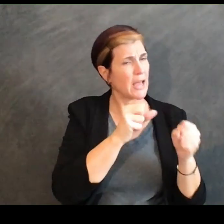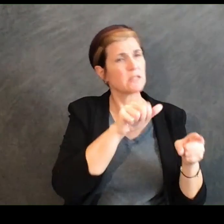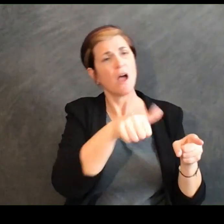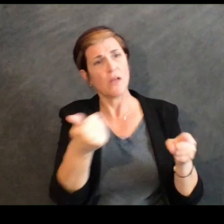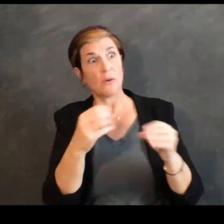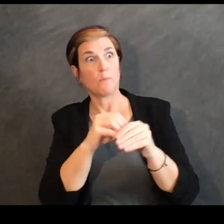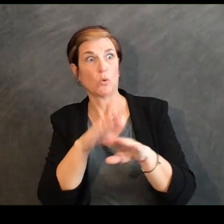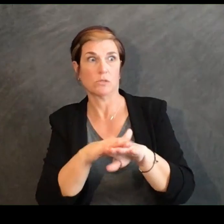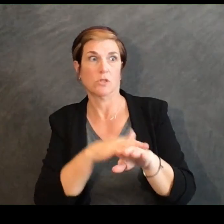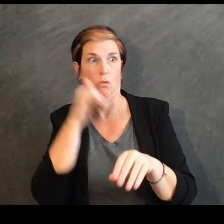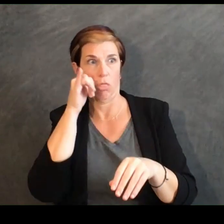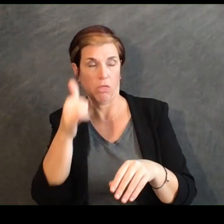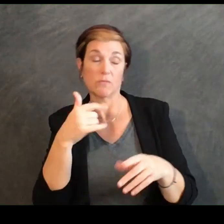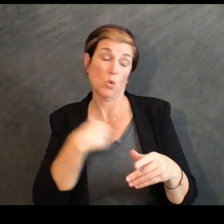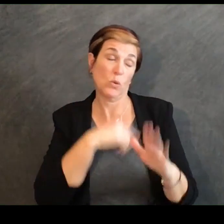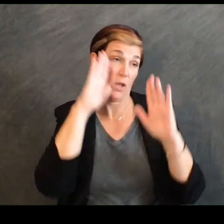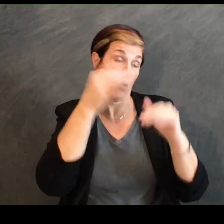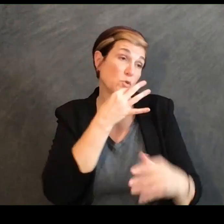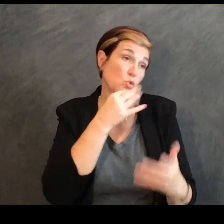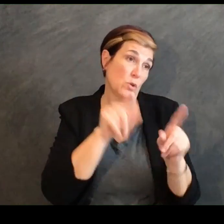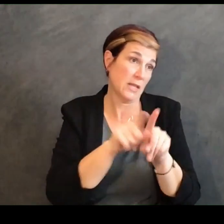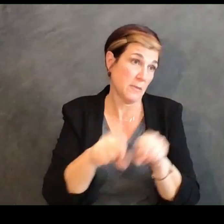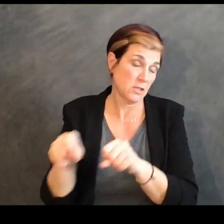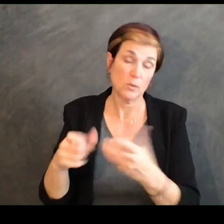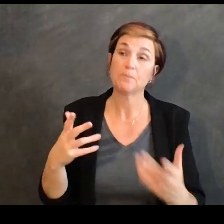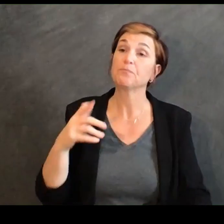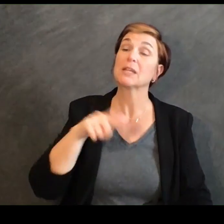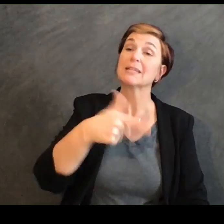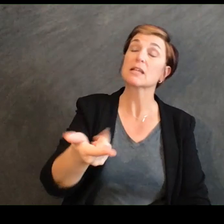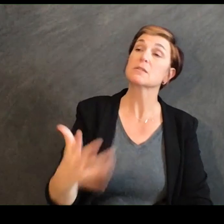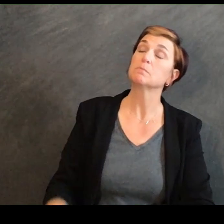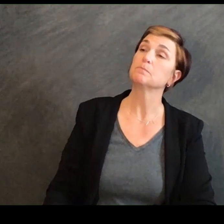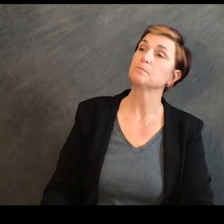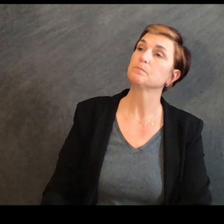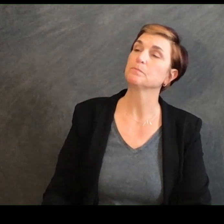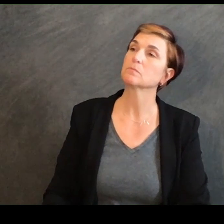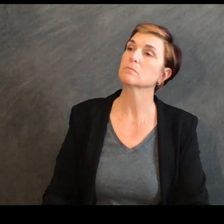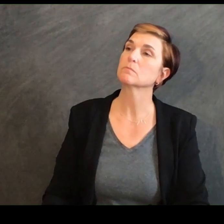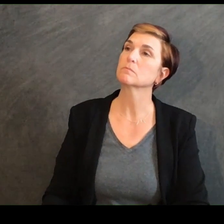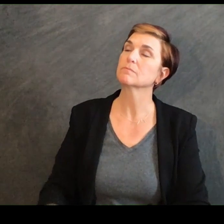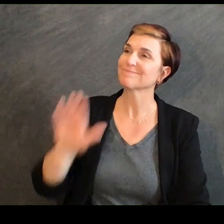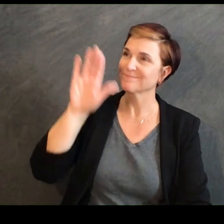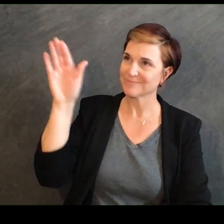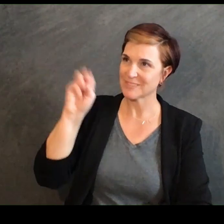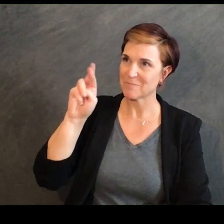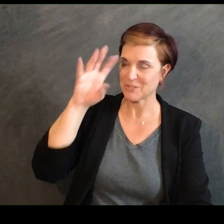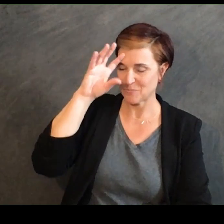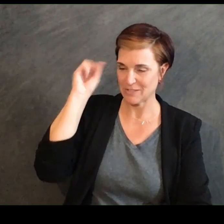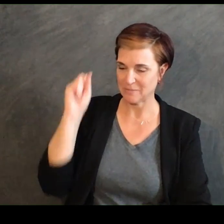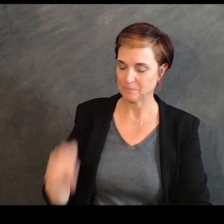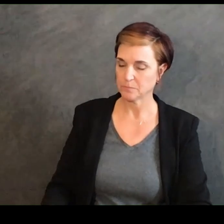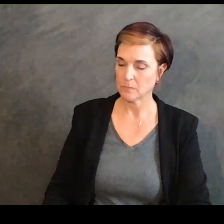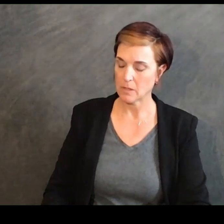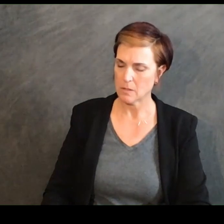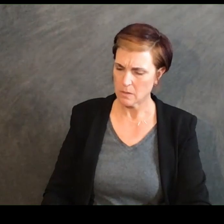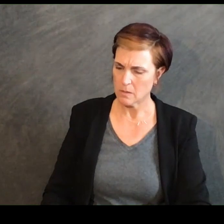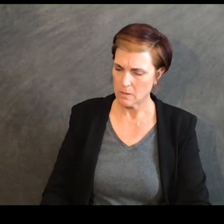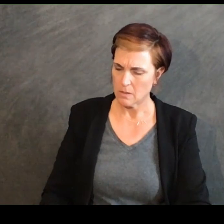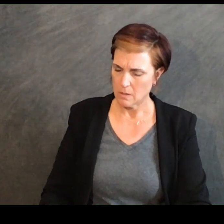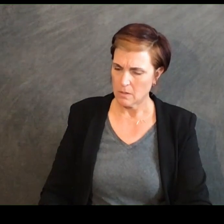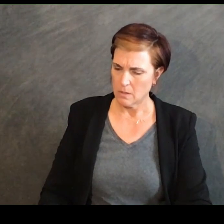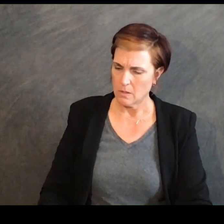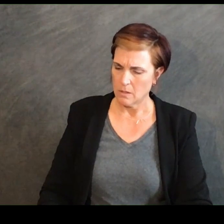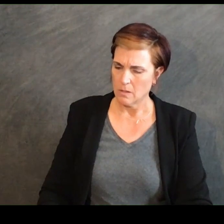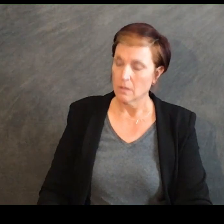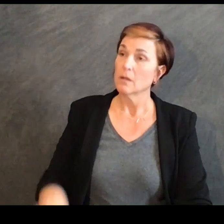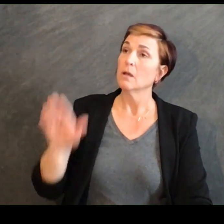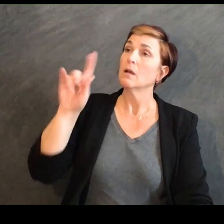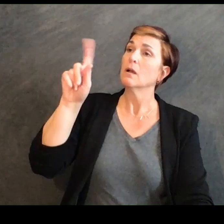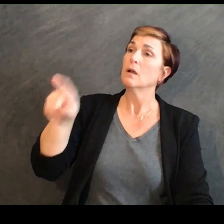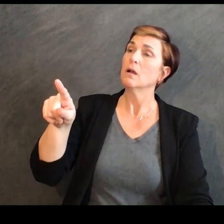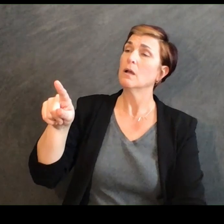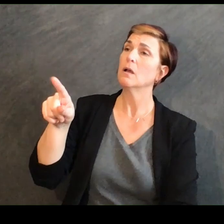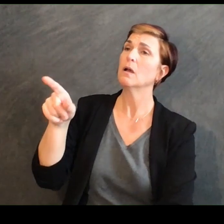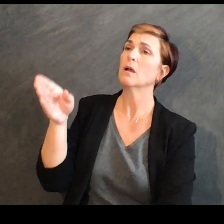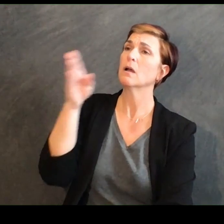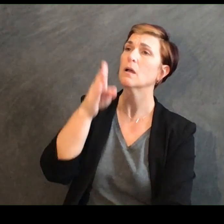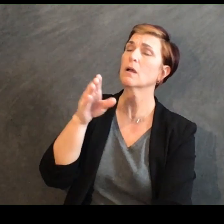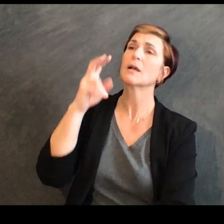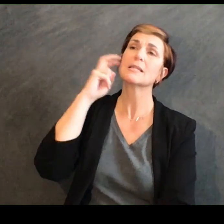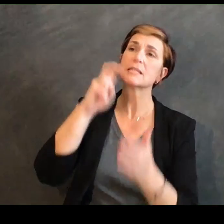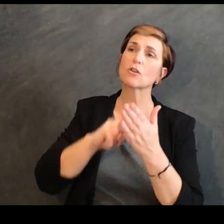possible go ahead please go ahead I'd like to ask secretary azar and dr. Foust